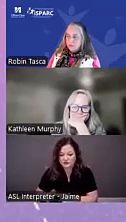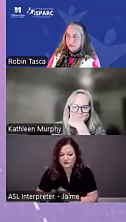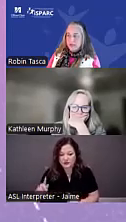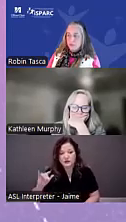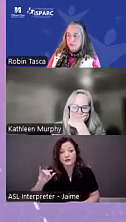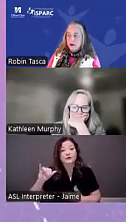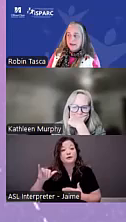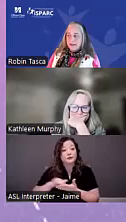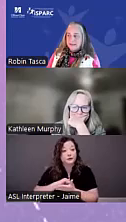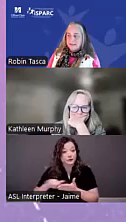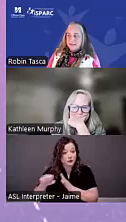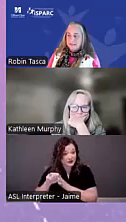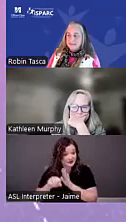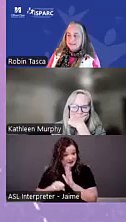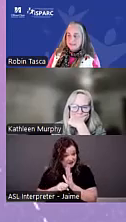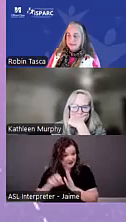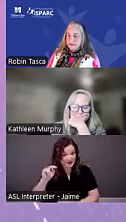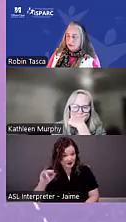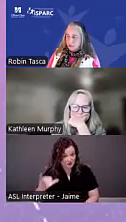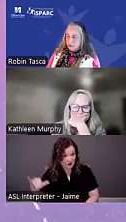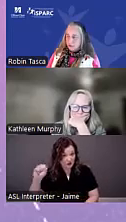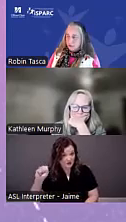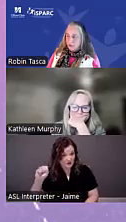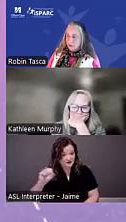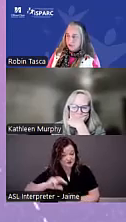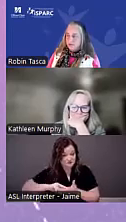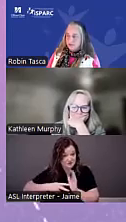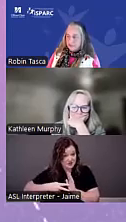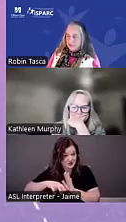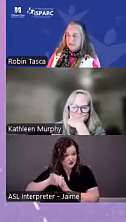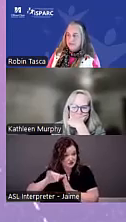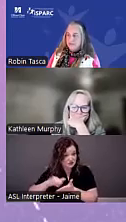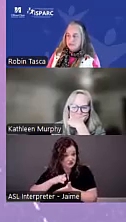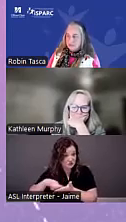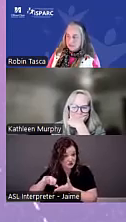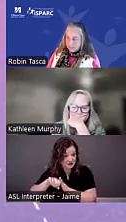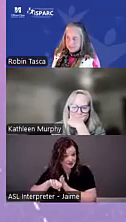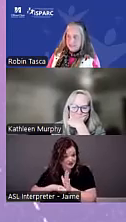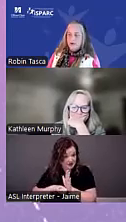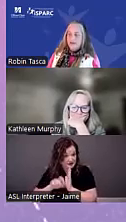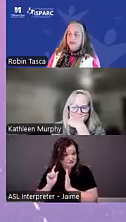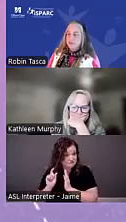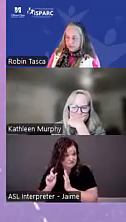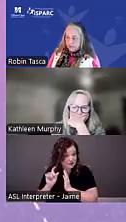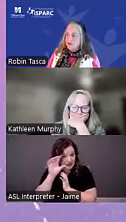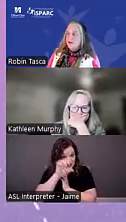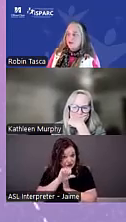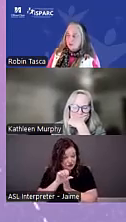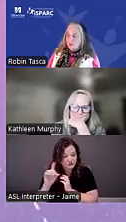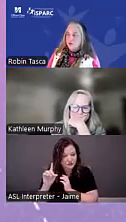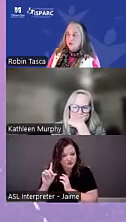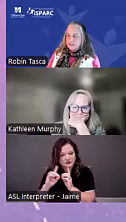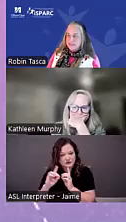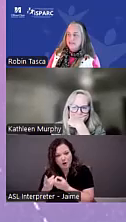I'm assuming NYS stands for New York State DOH for New York